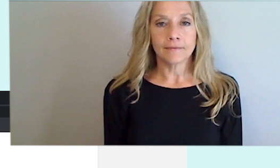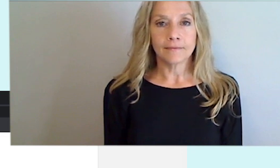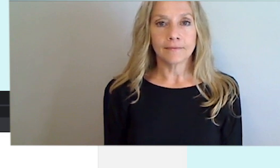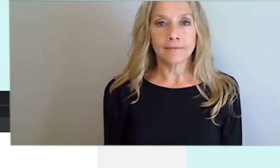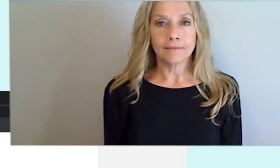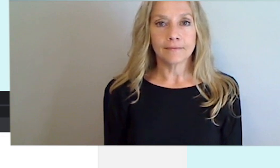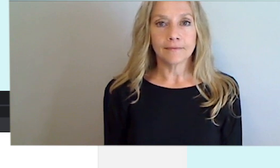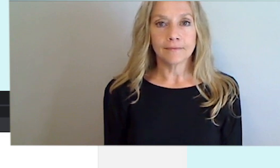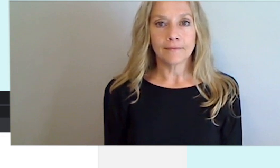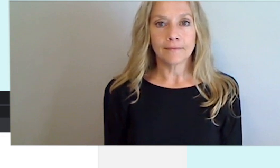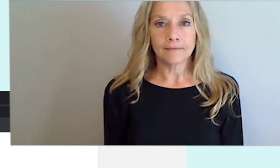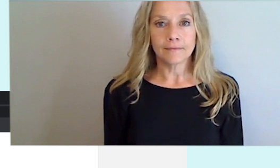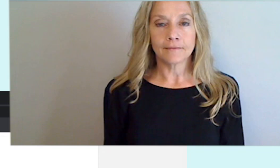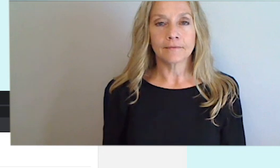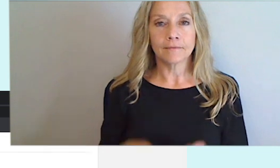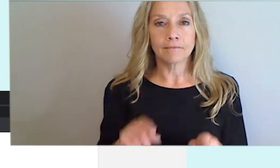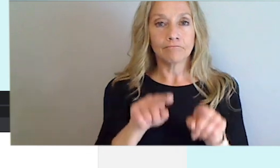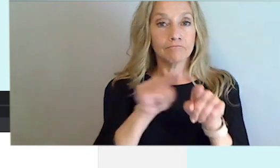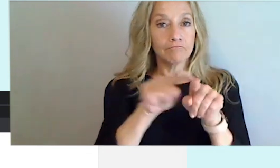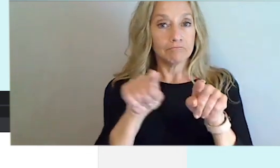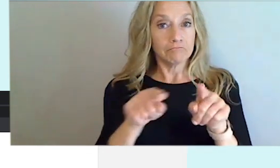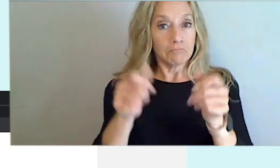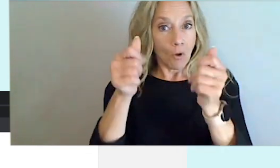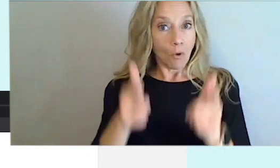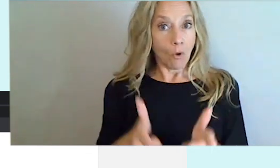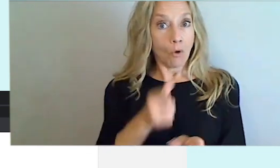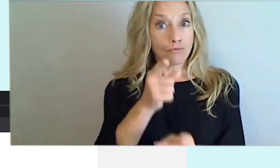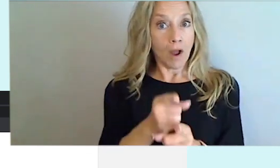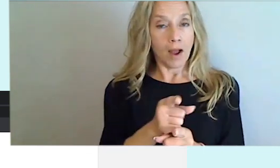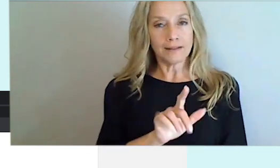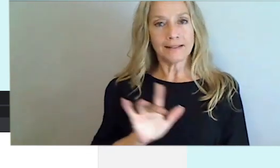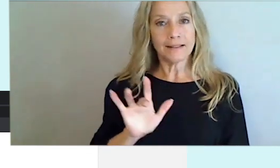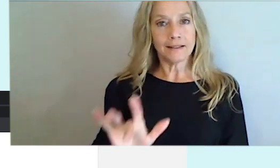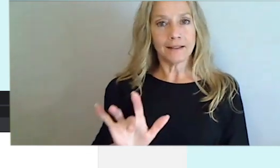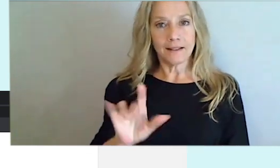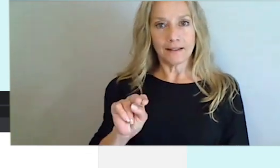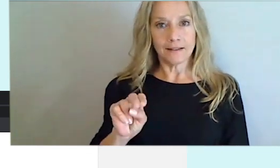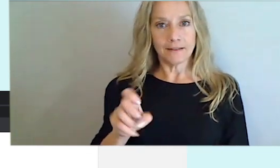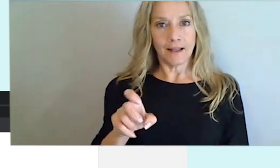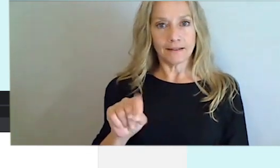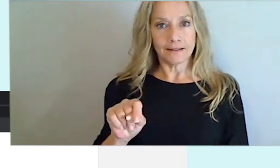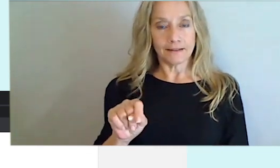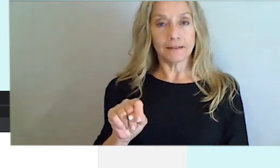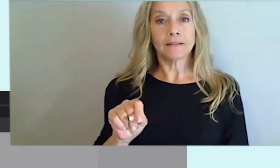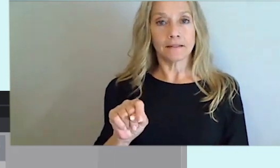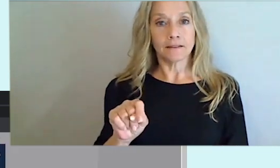Once everything is correct, click next. Before continue the renewal, you must validate